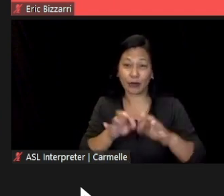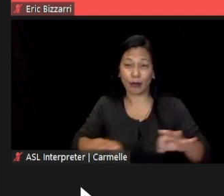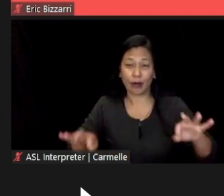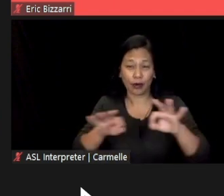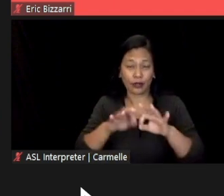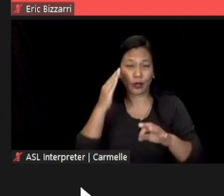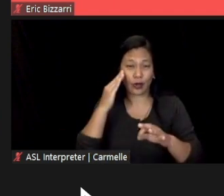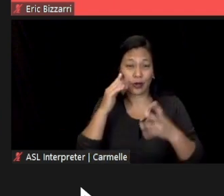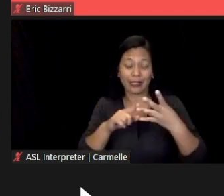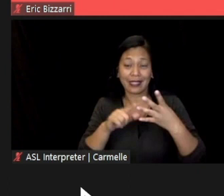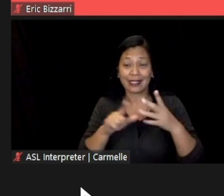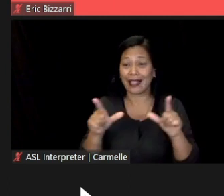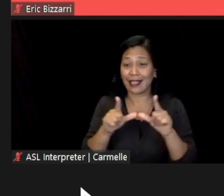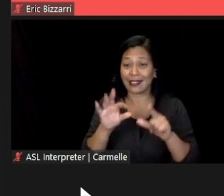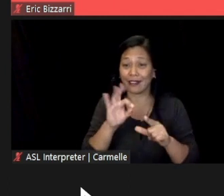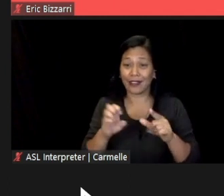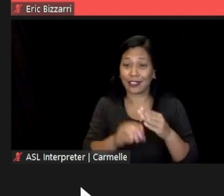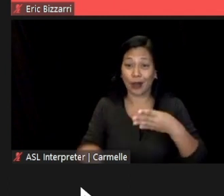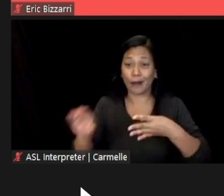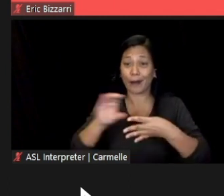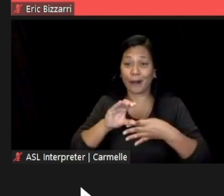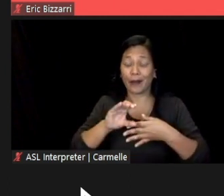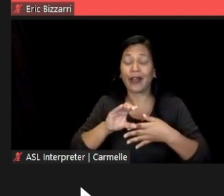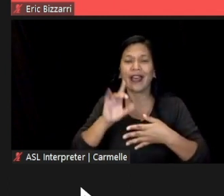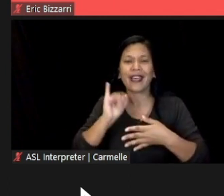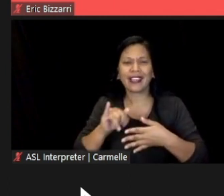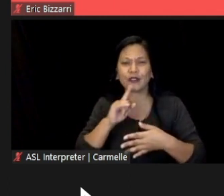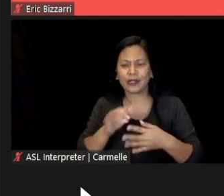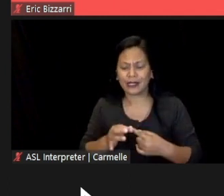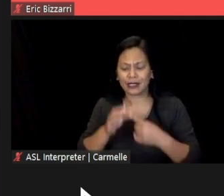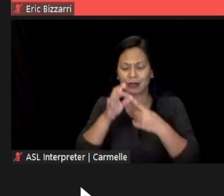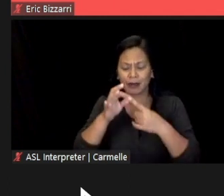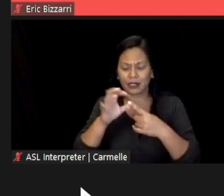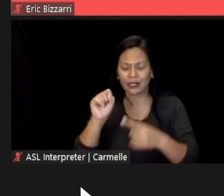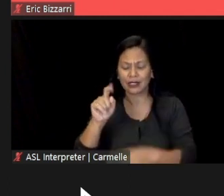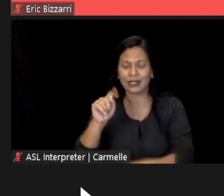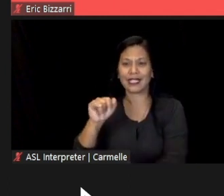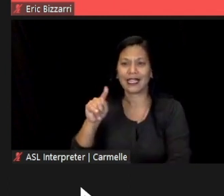The license fee top up, if you don't know what it is, has a real special status that you're going to want to pay attention to.